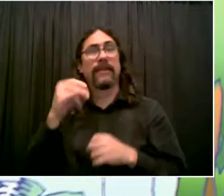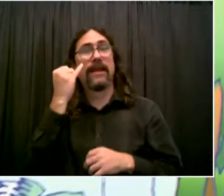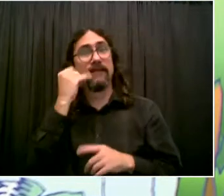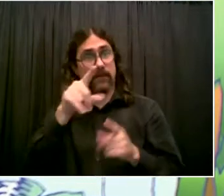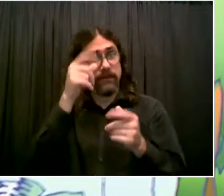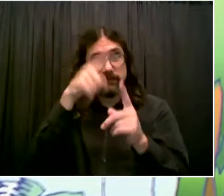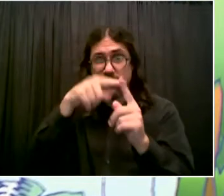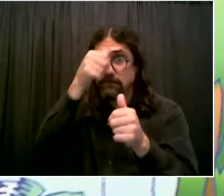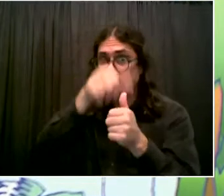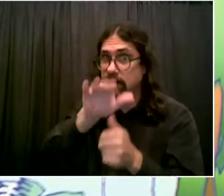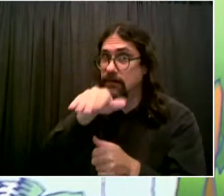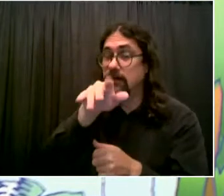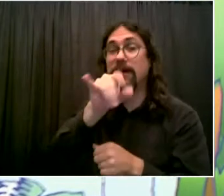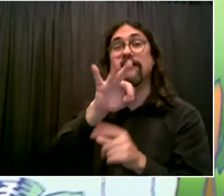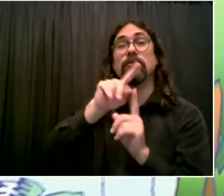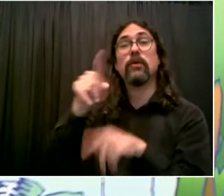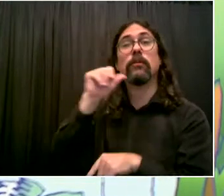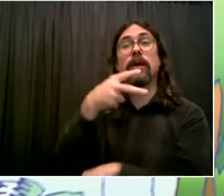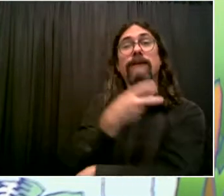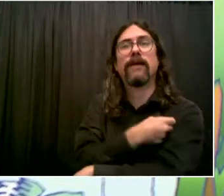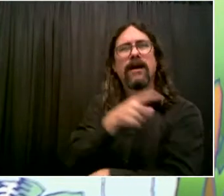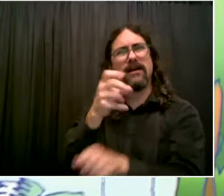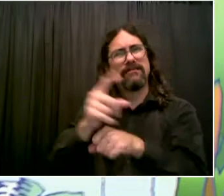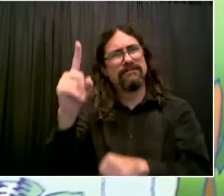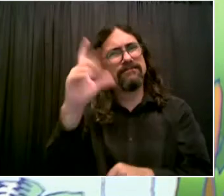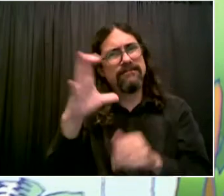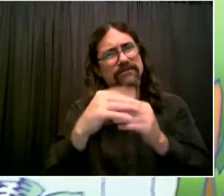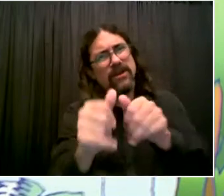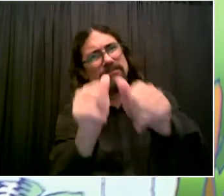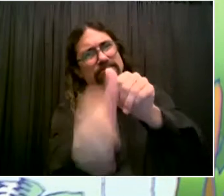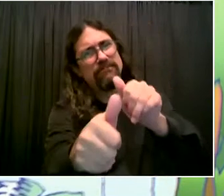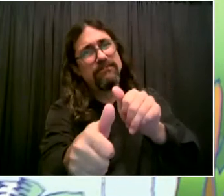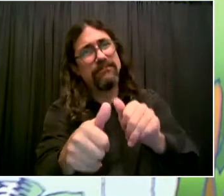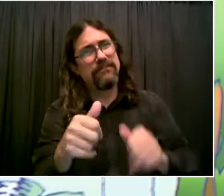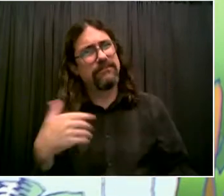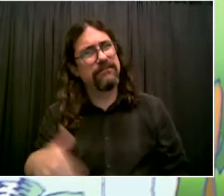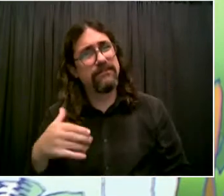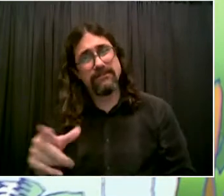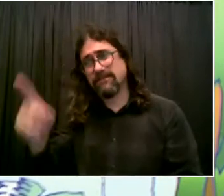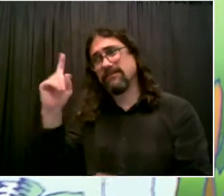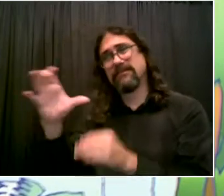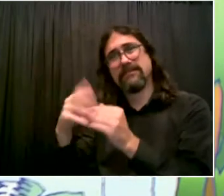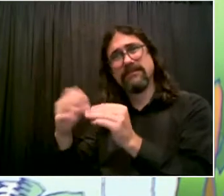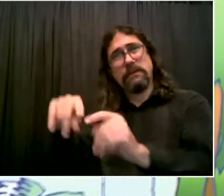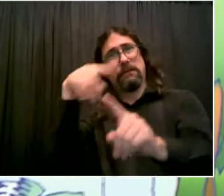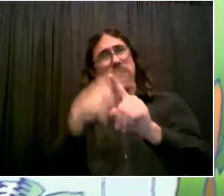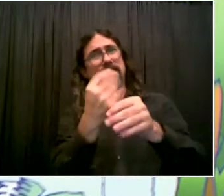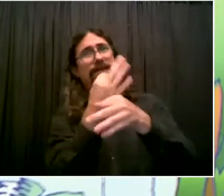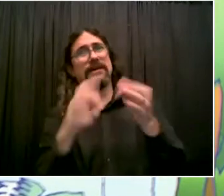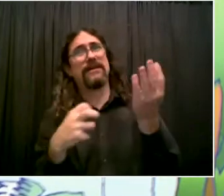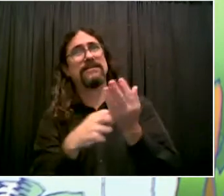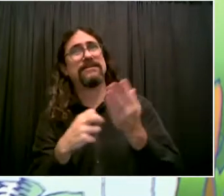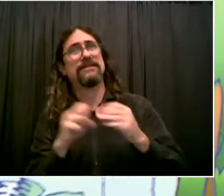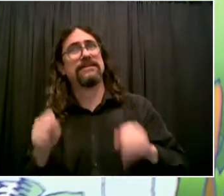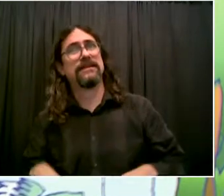THE SHOW GO GET VACCINATED AND IF YOU GET VACCINATED STARTING TOMORROW YOU GET $100 INCENTIVE ON TOP OF THAT.